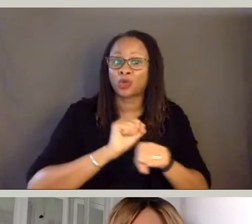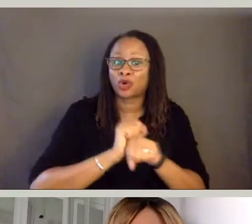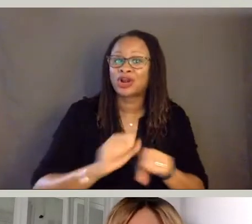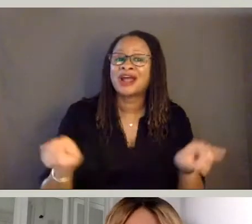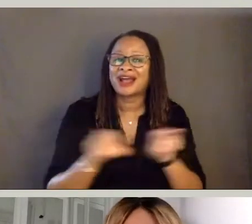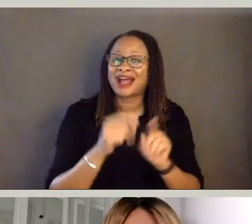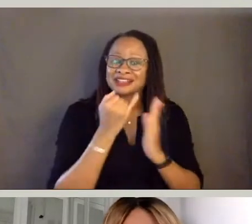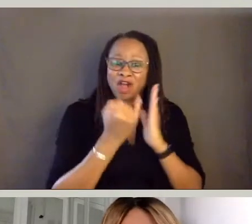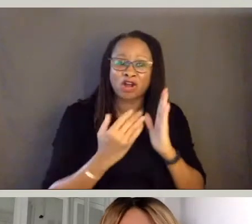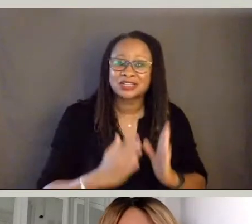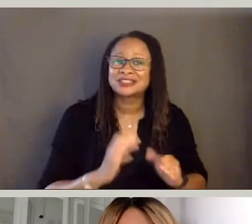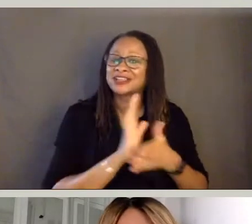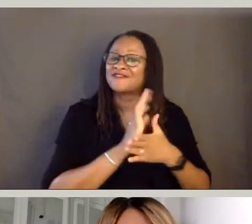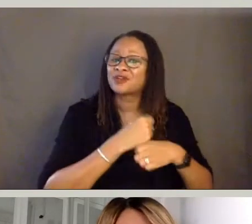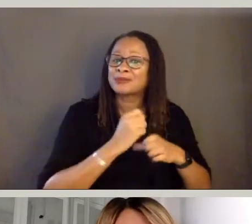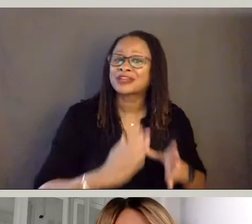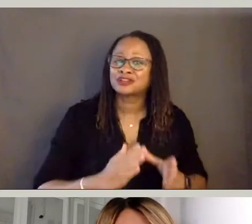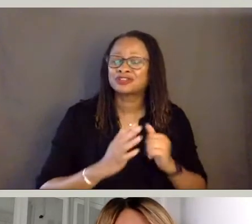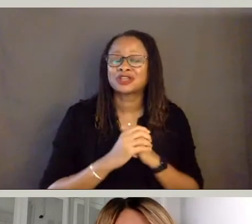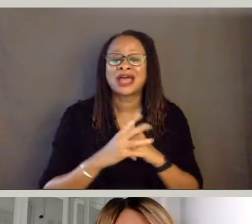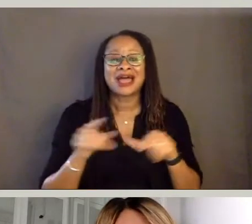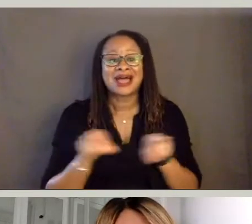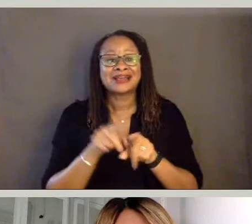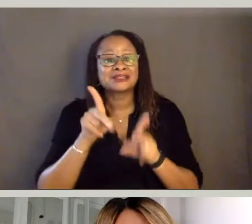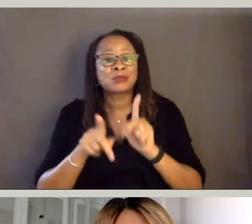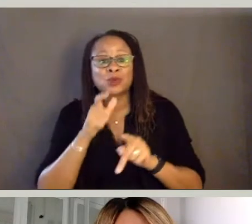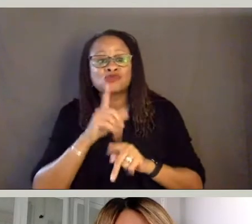as filmmakers, as folks who wanna really create change.